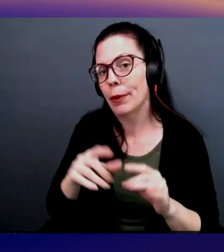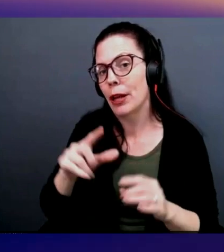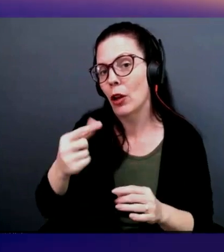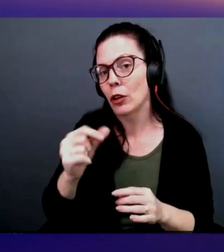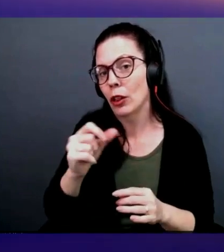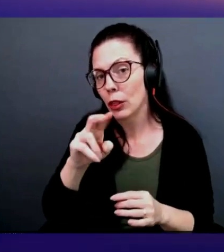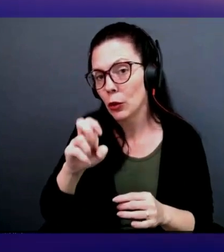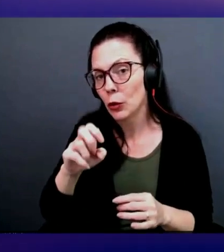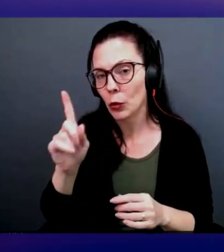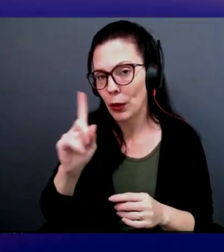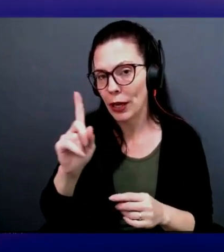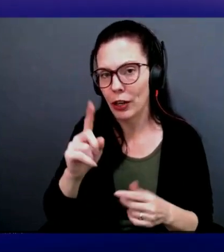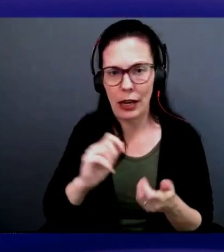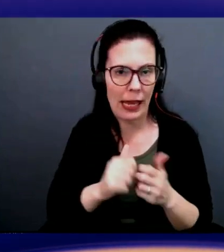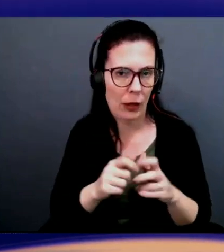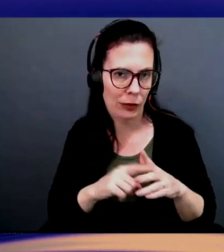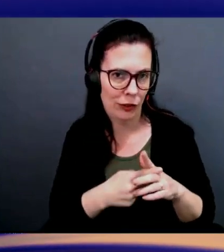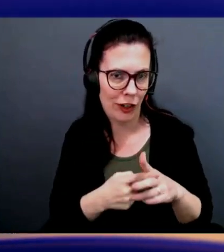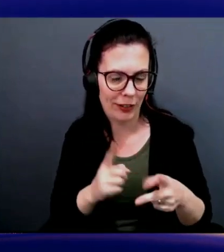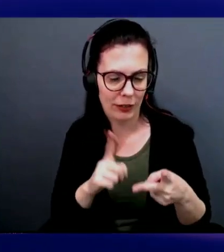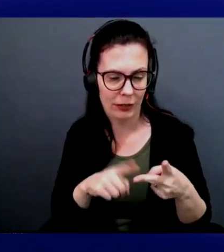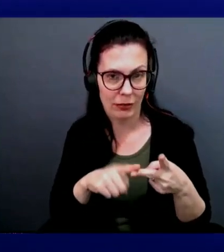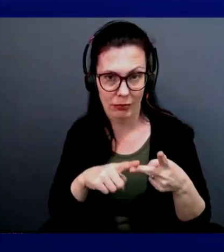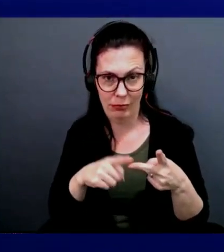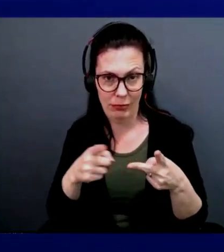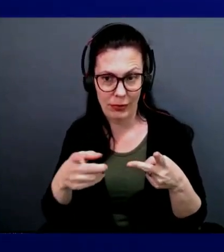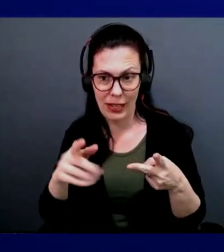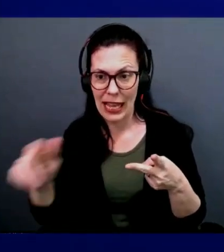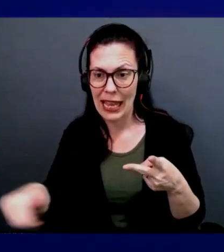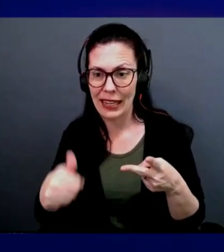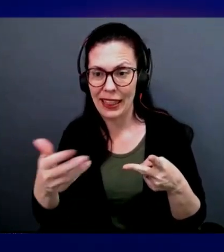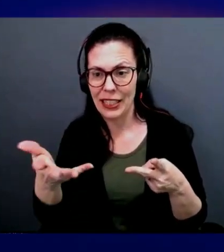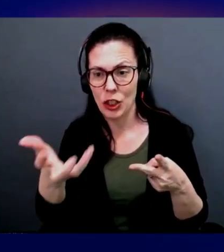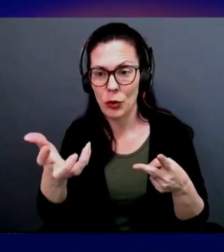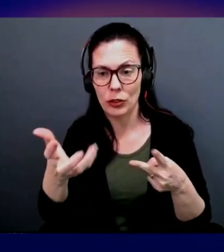Number two, Kinshuk, if there's anything you want the audience to go check out,